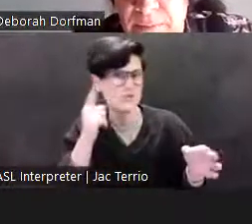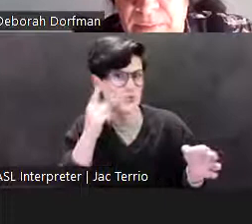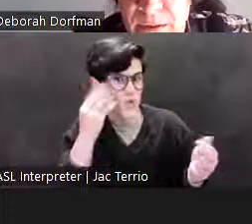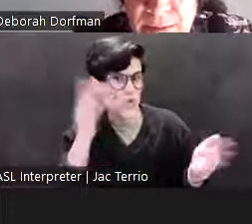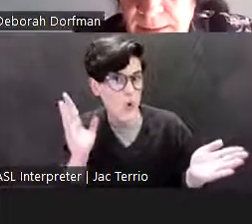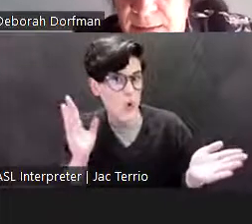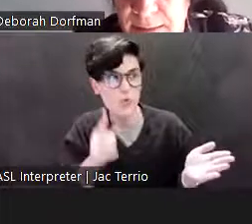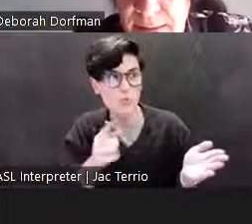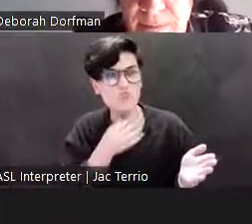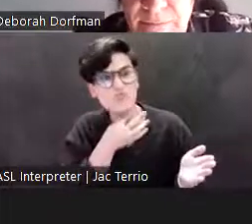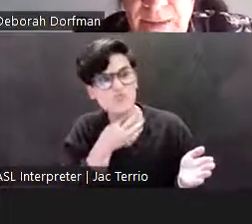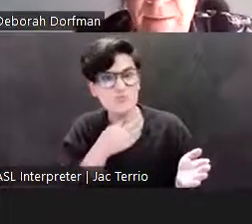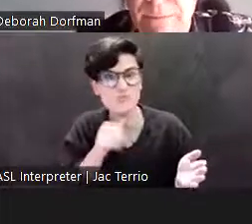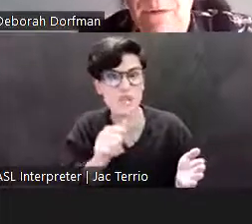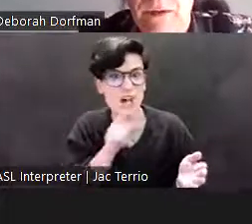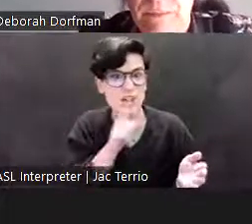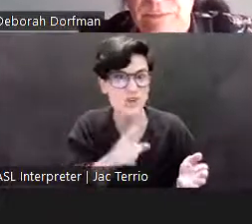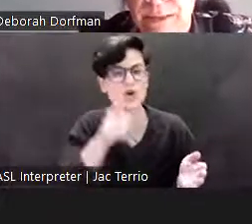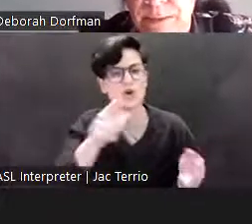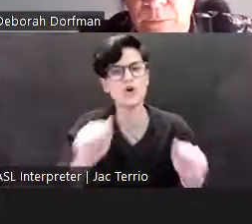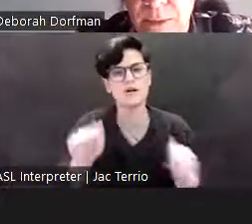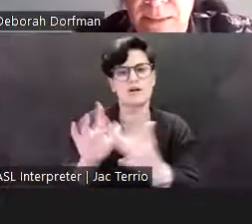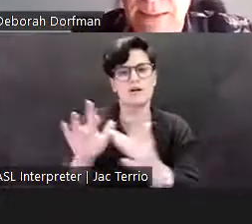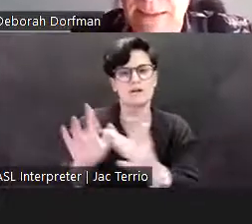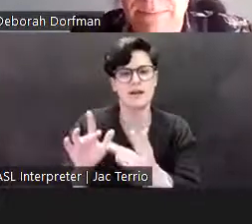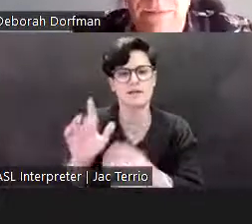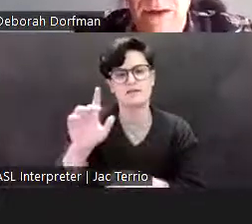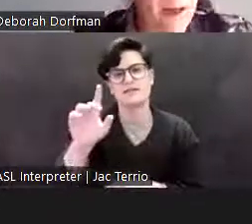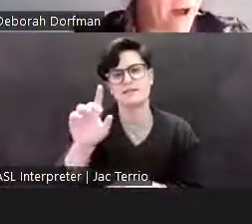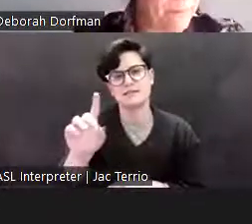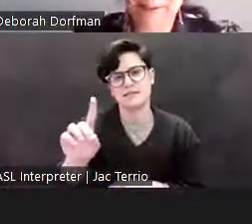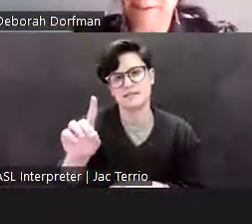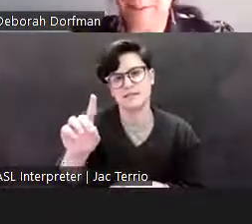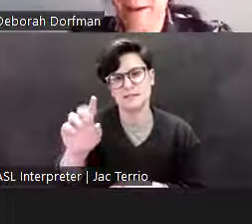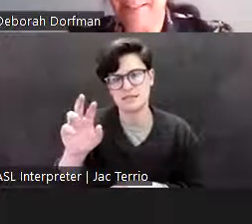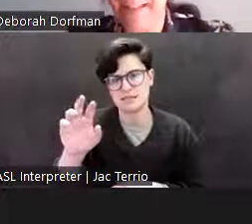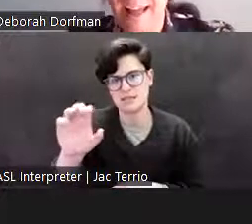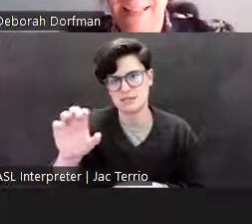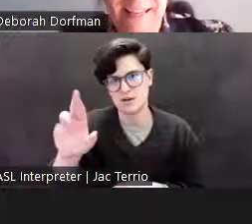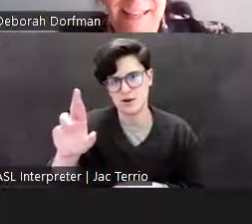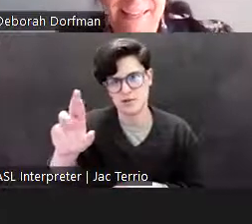15:15:37 The Rct. to find out get some assistance, so I will now turn it back to Kathy, and next